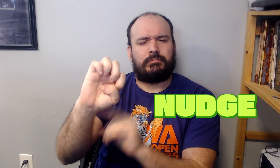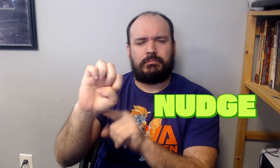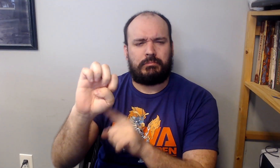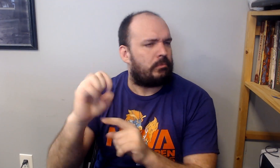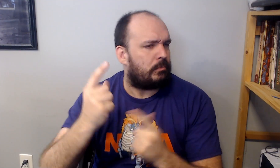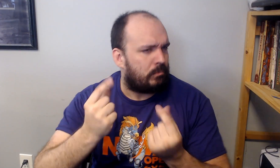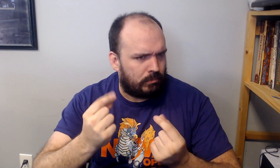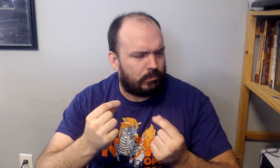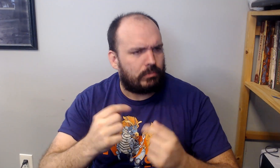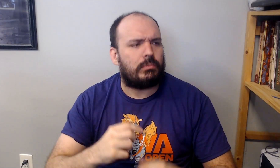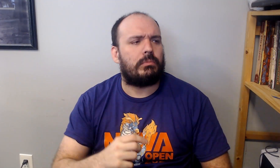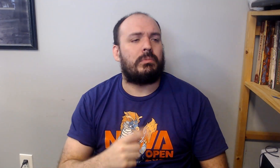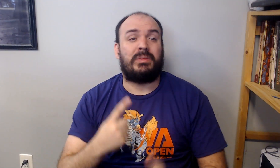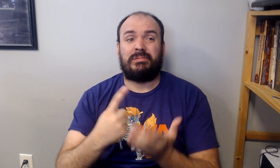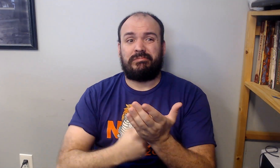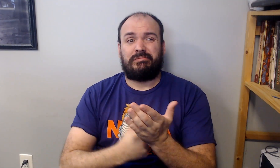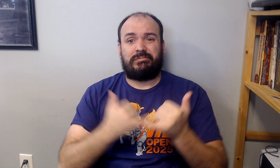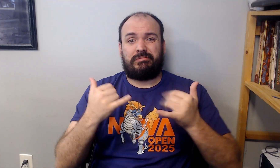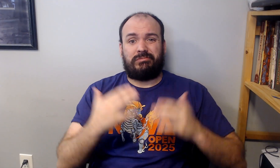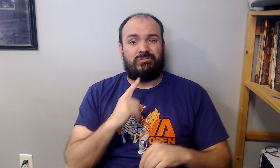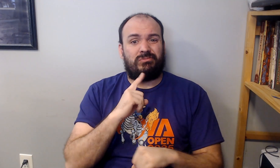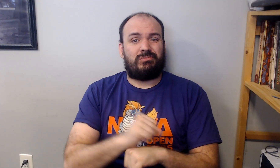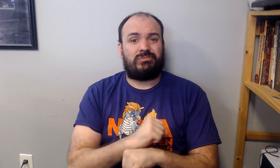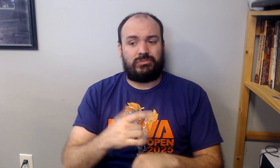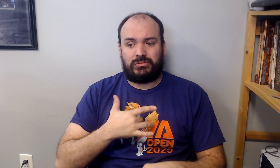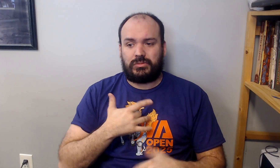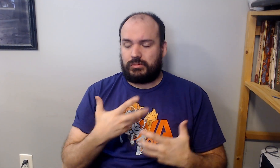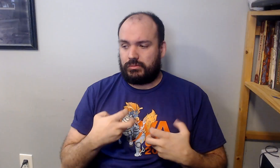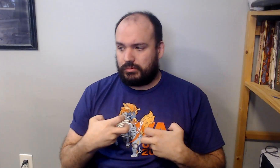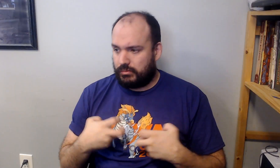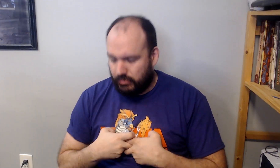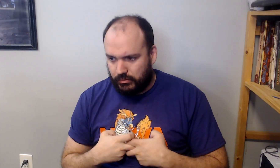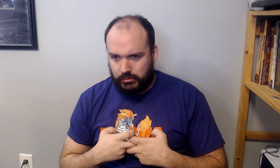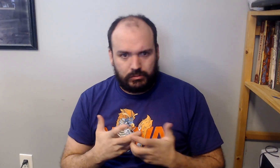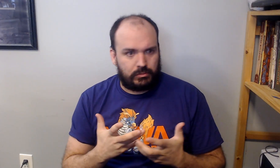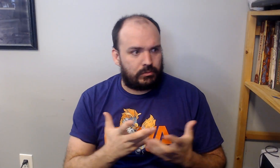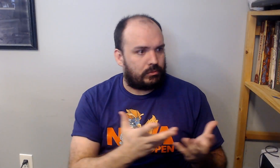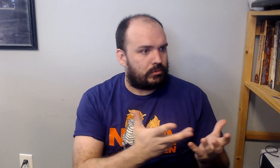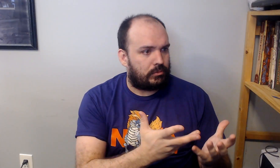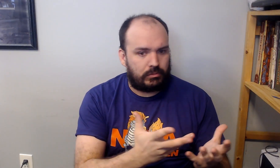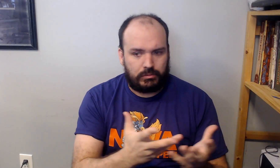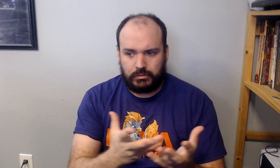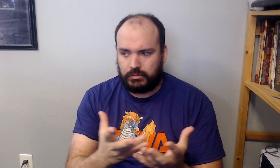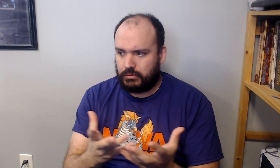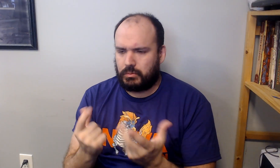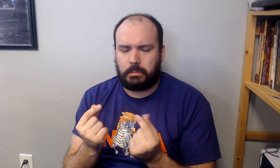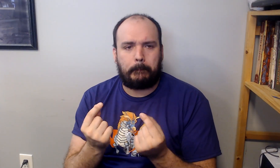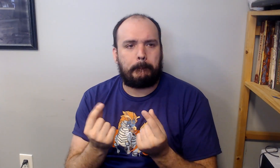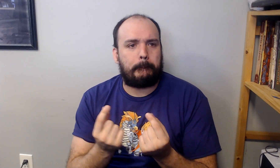What’s that? Sometimes the players feel stuck, at a loss for what to do.